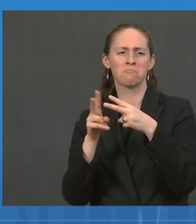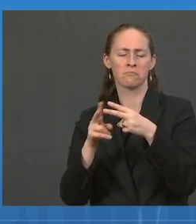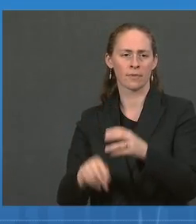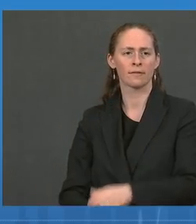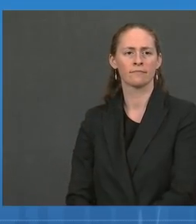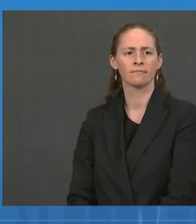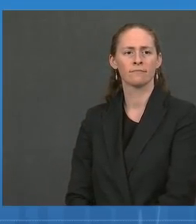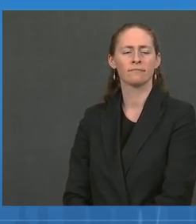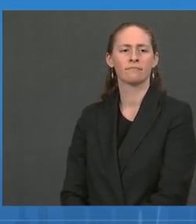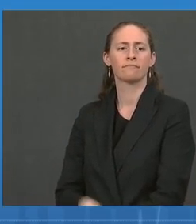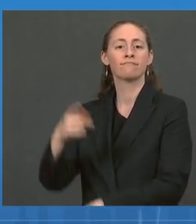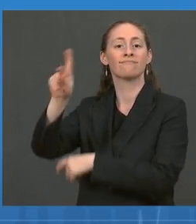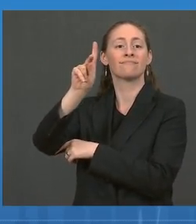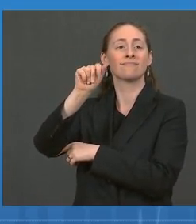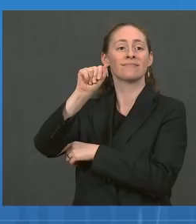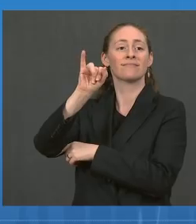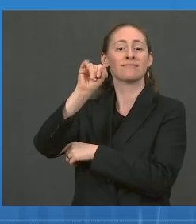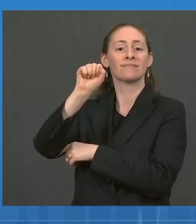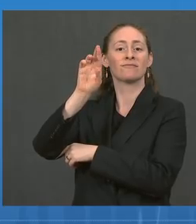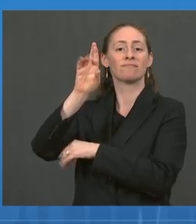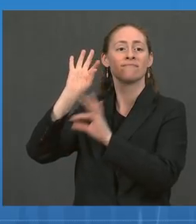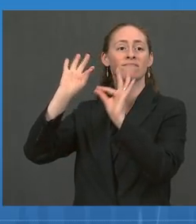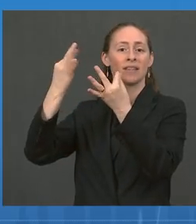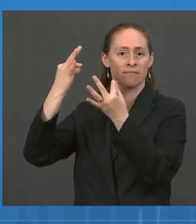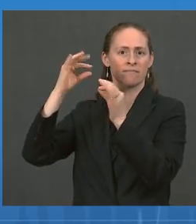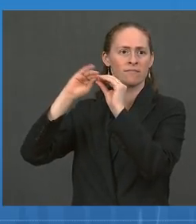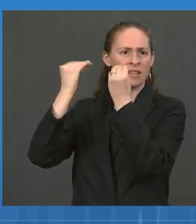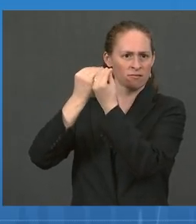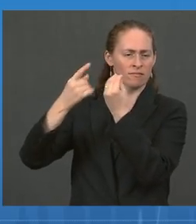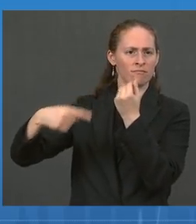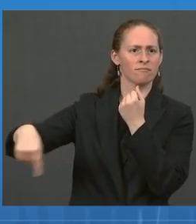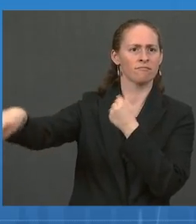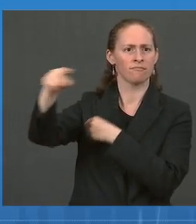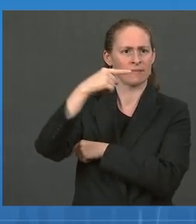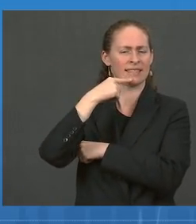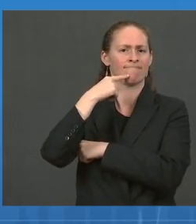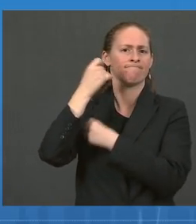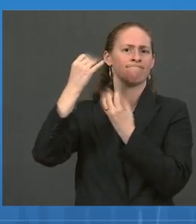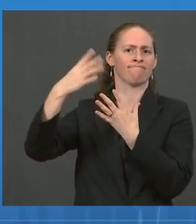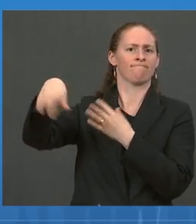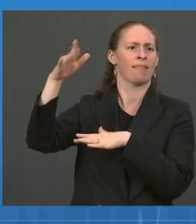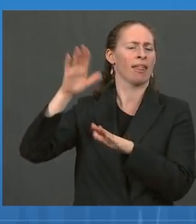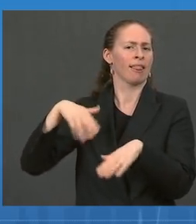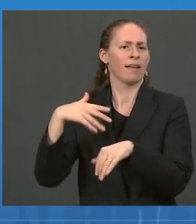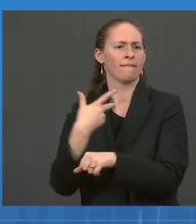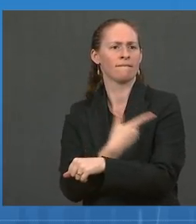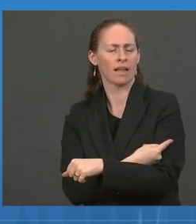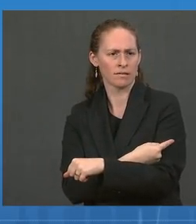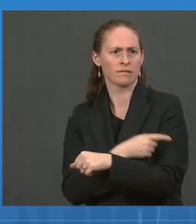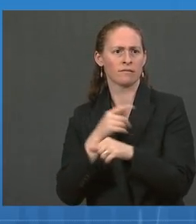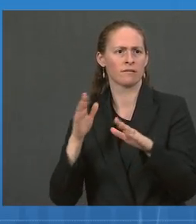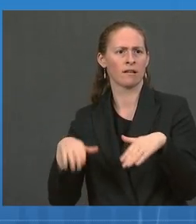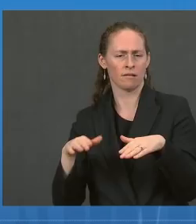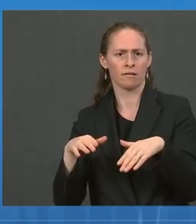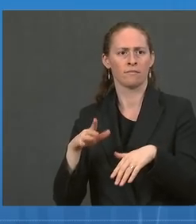that something like 71 percent of unvaccinated respondents said boosters were a sign that vaccines are not working. I'm wondering what the administration